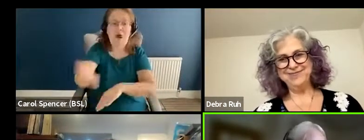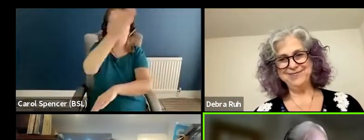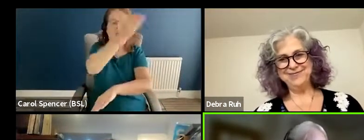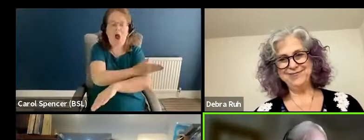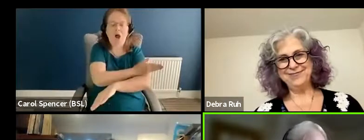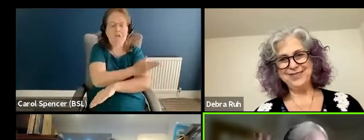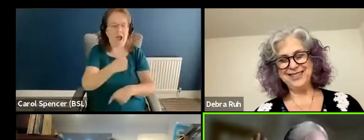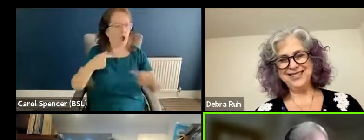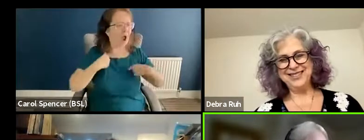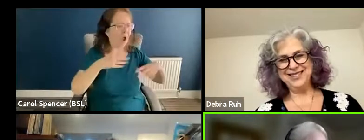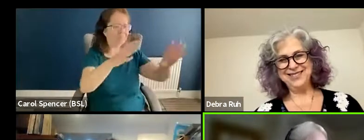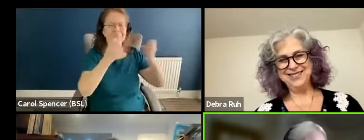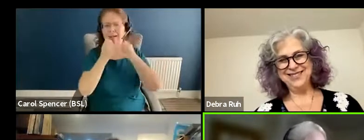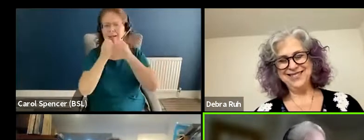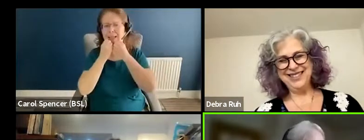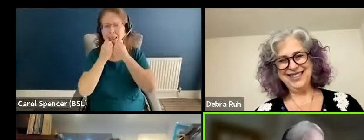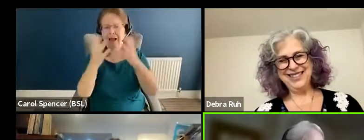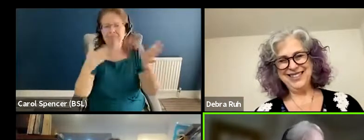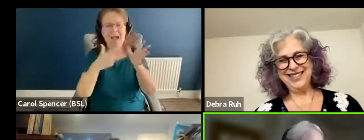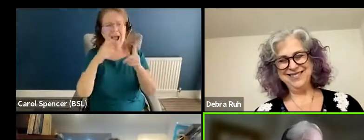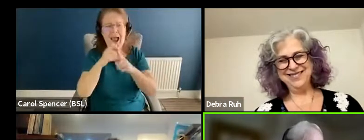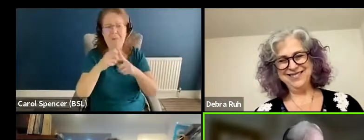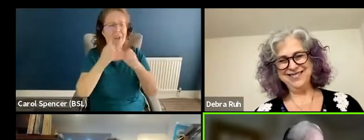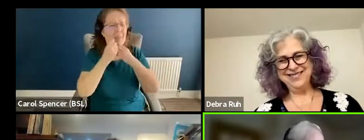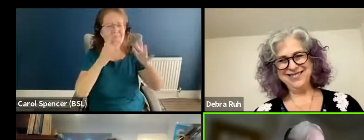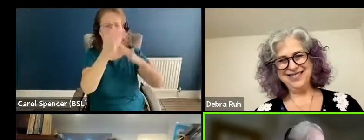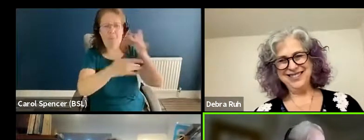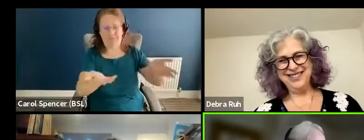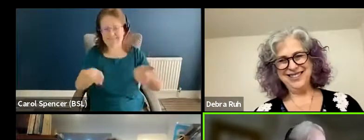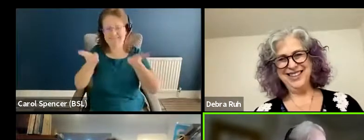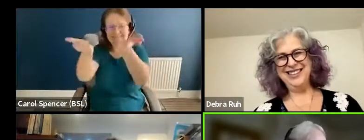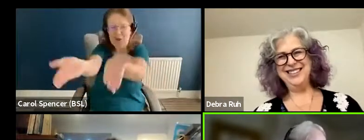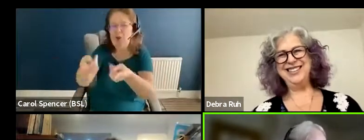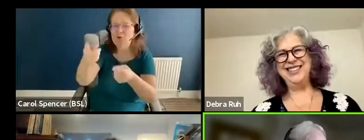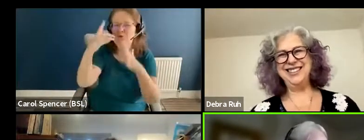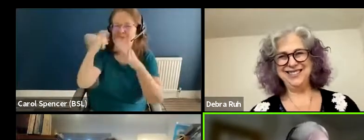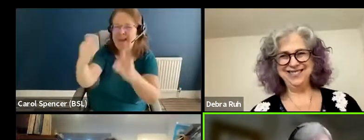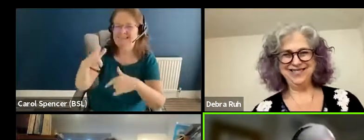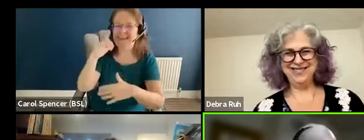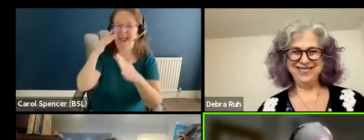made this lovely app, lovely website. There we are tested for accessibility. And you think it's